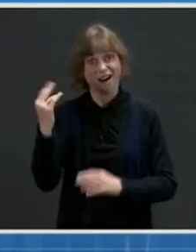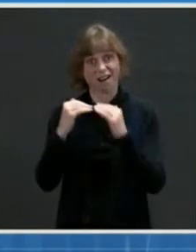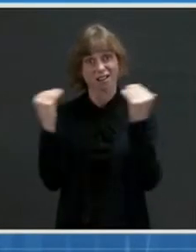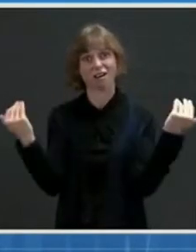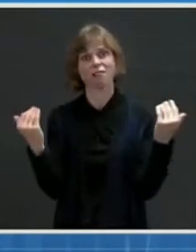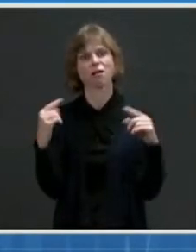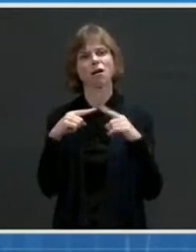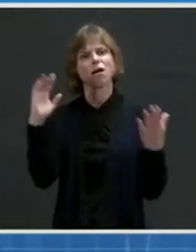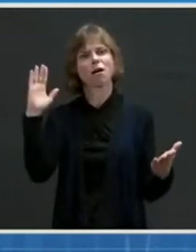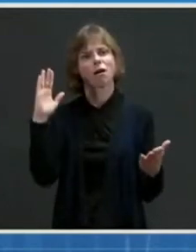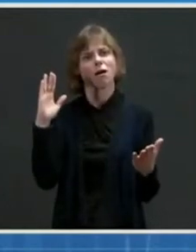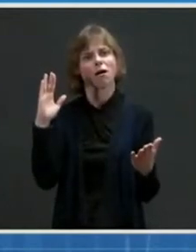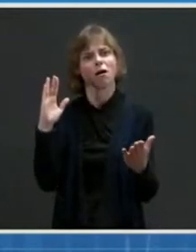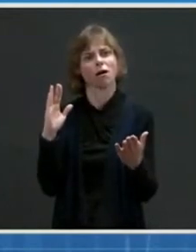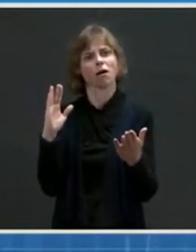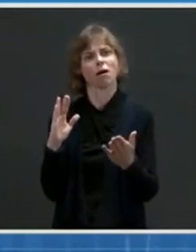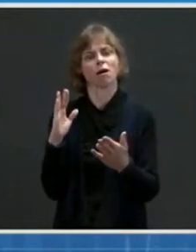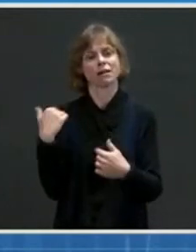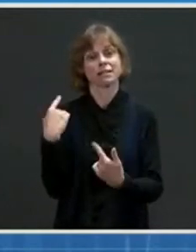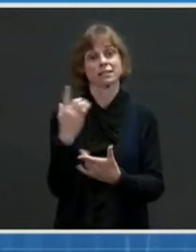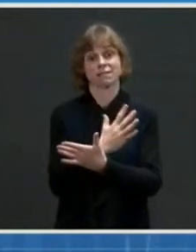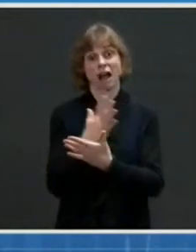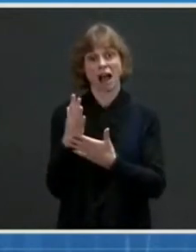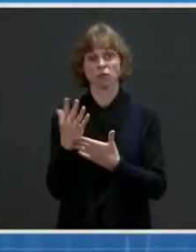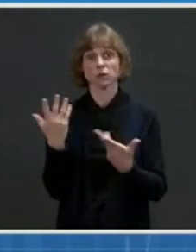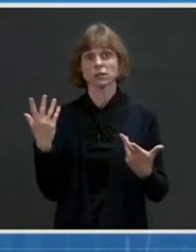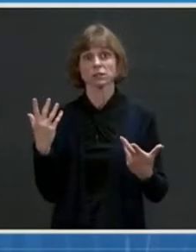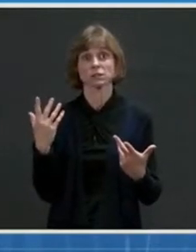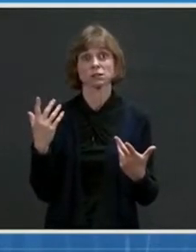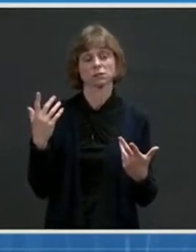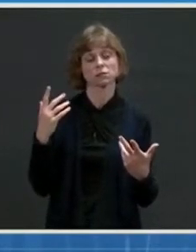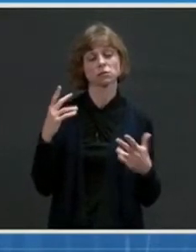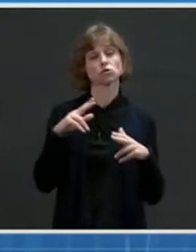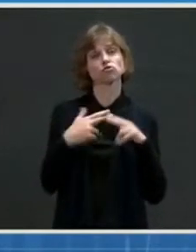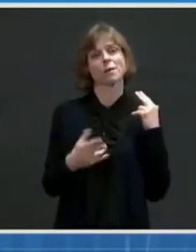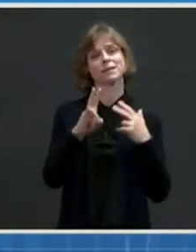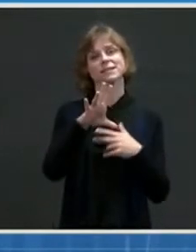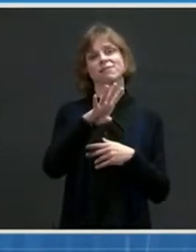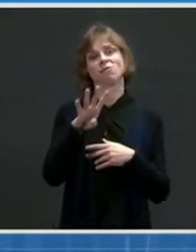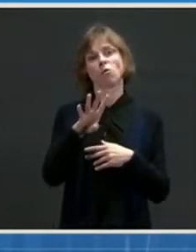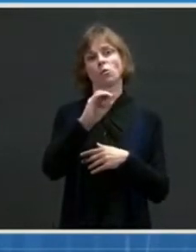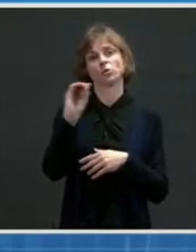COVID-19 IN THE UNITED STATES HAS BEEN DECLINING FOR FIVE